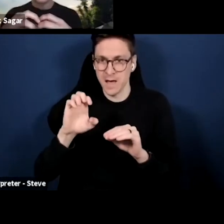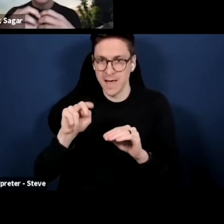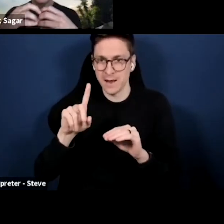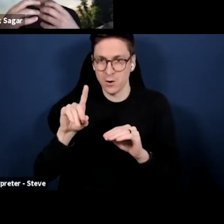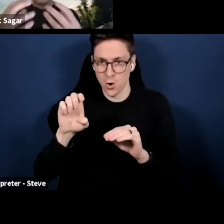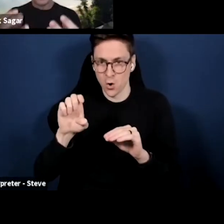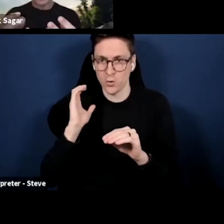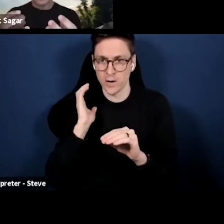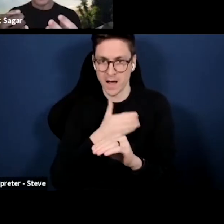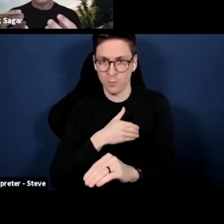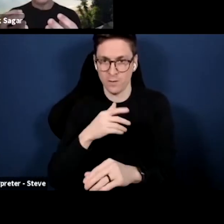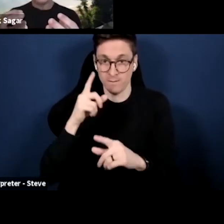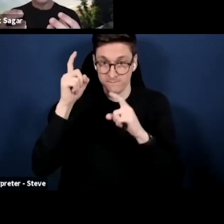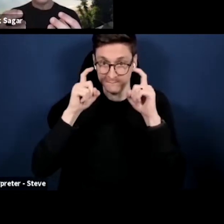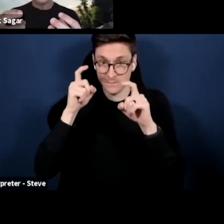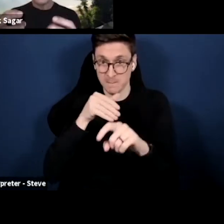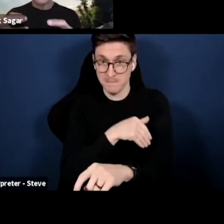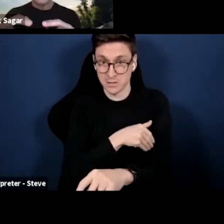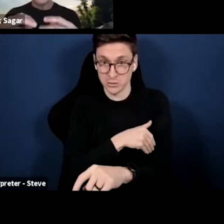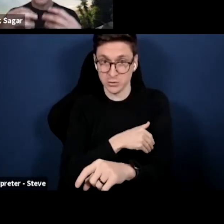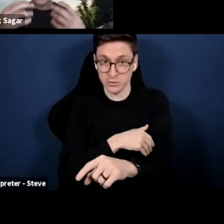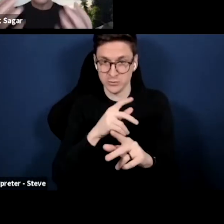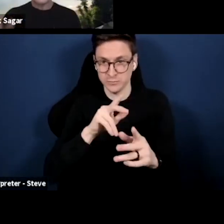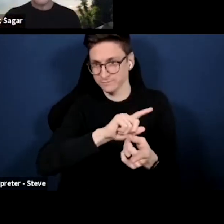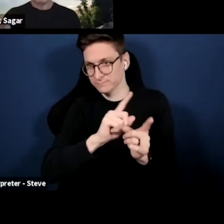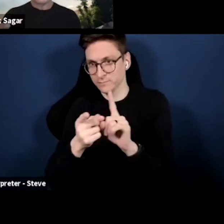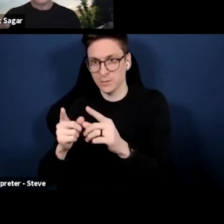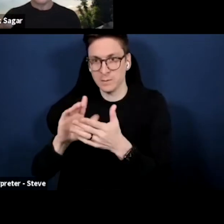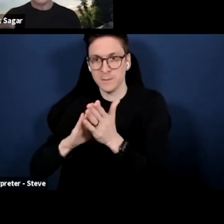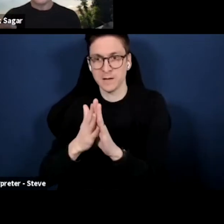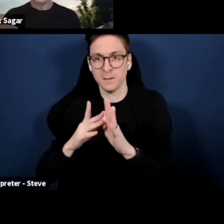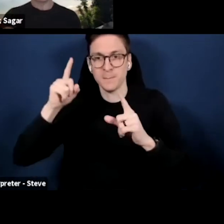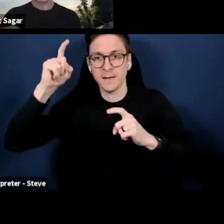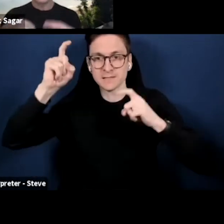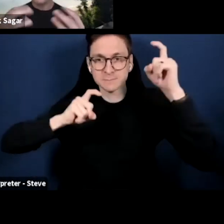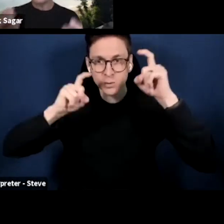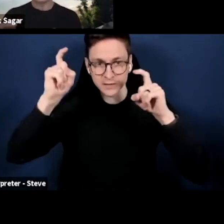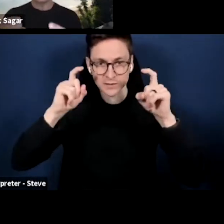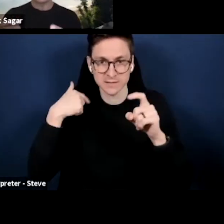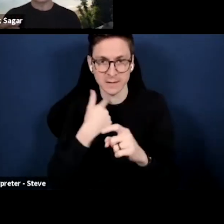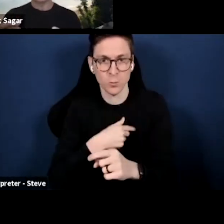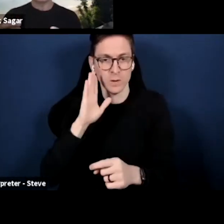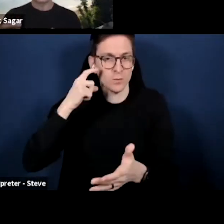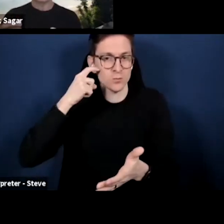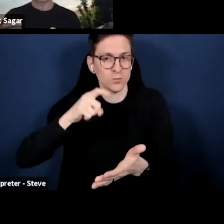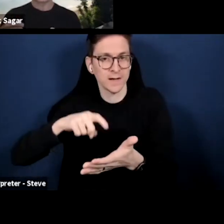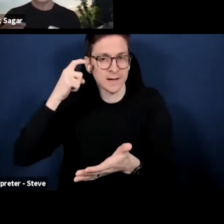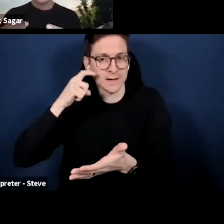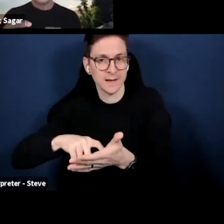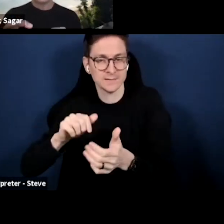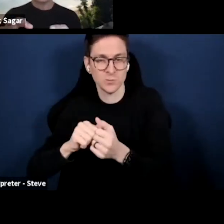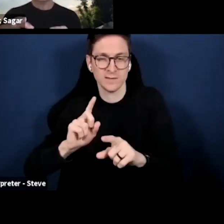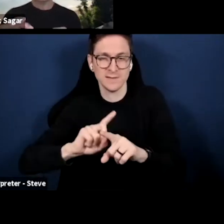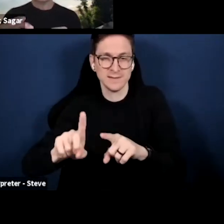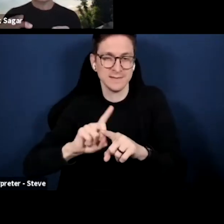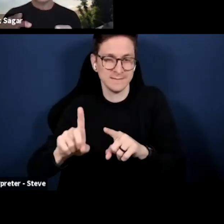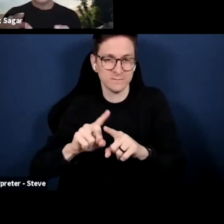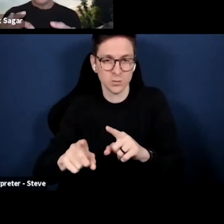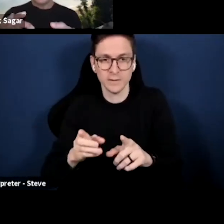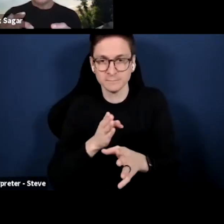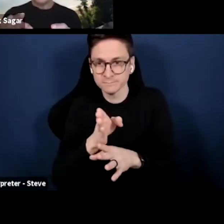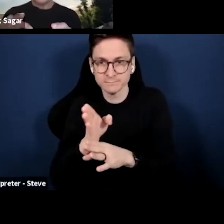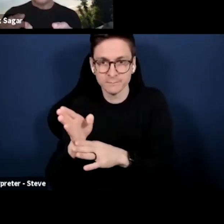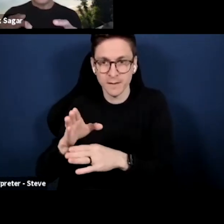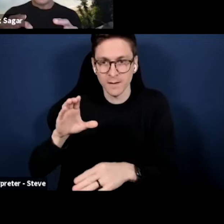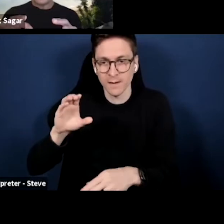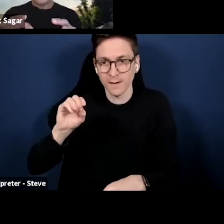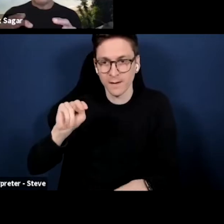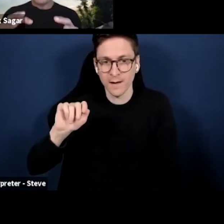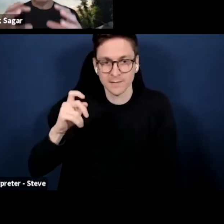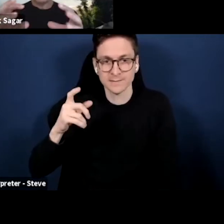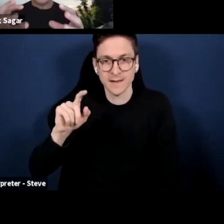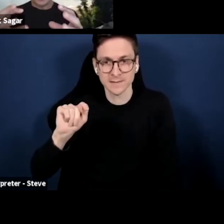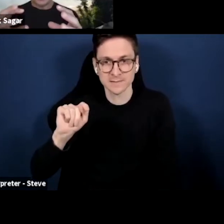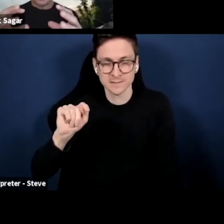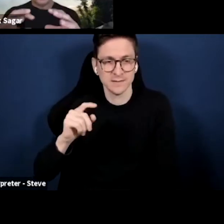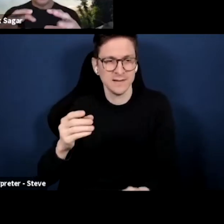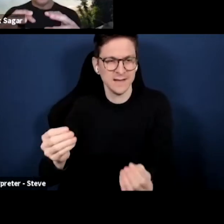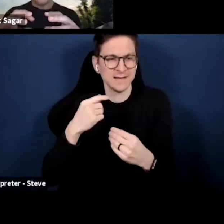expressions that we recognize in lots of different contexts and it gives a sort of a a basis for